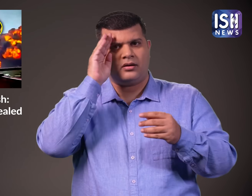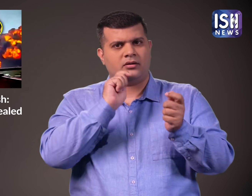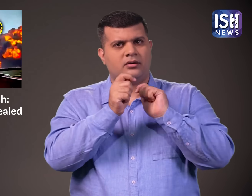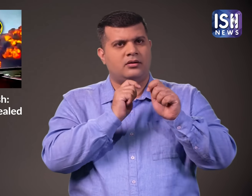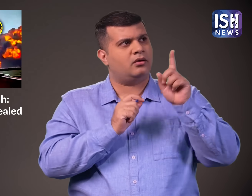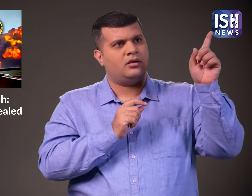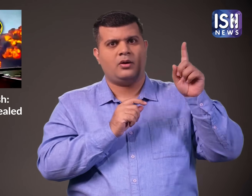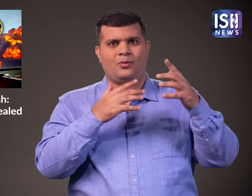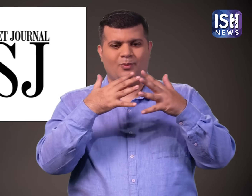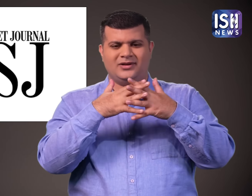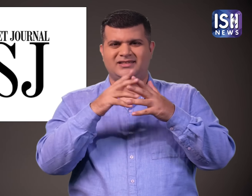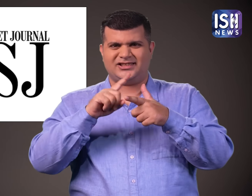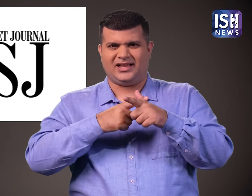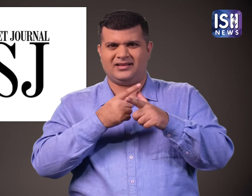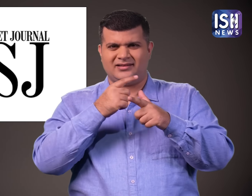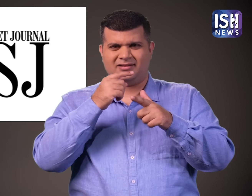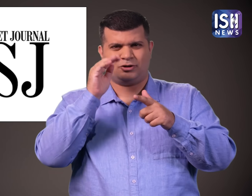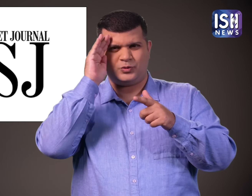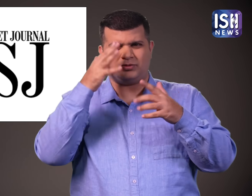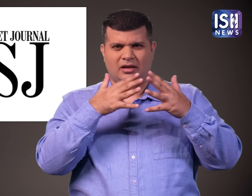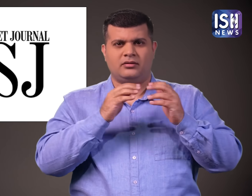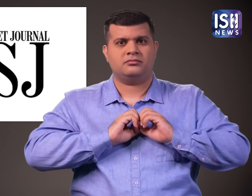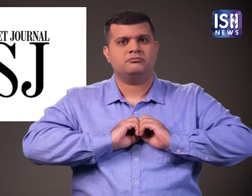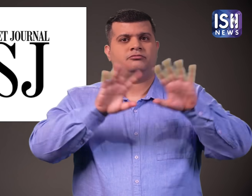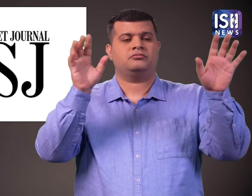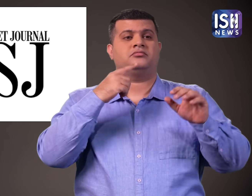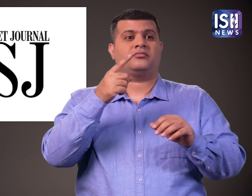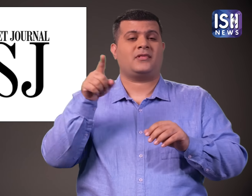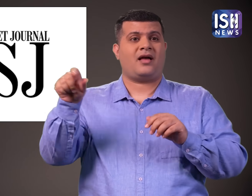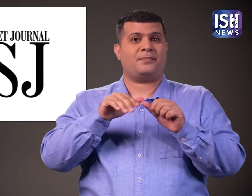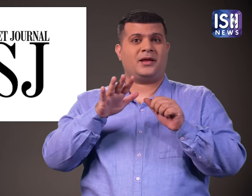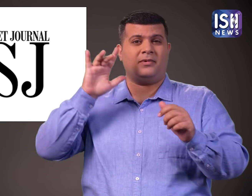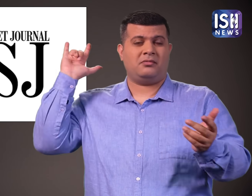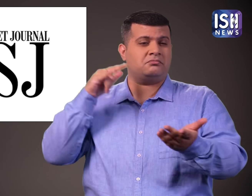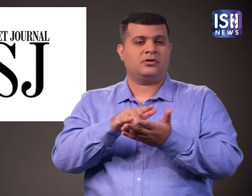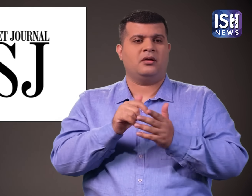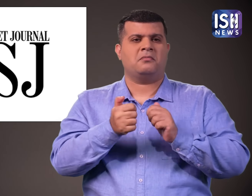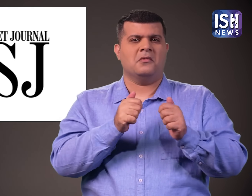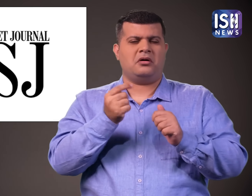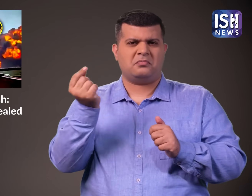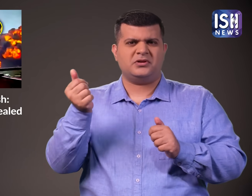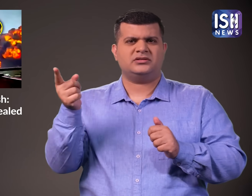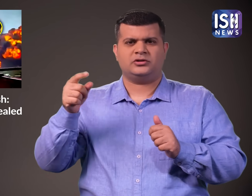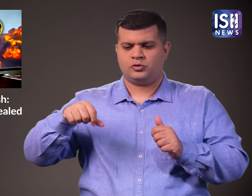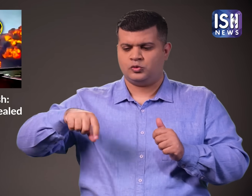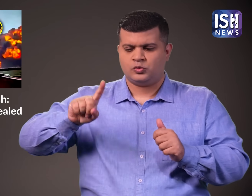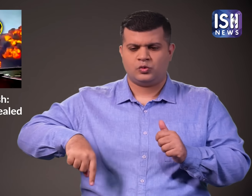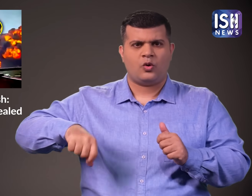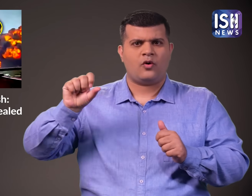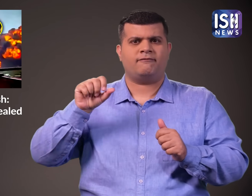However, the Wall Street Journal has already reported that it was pilot error.